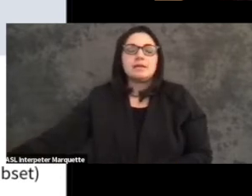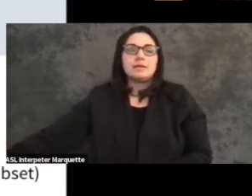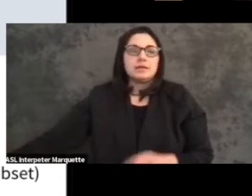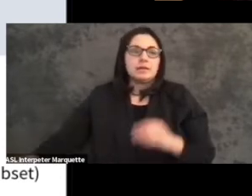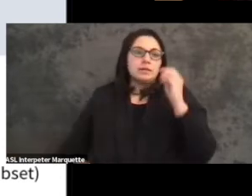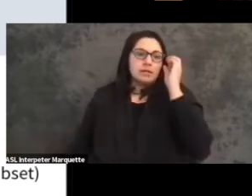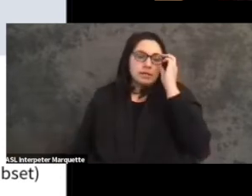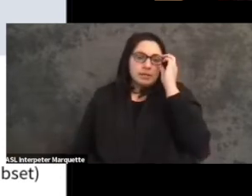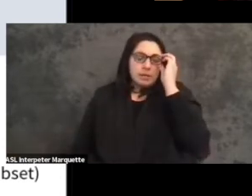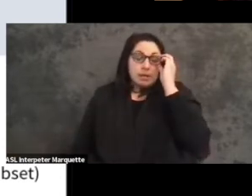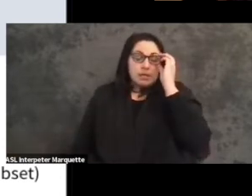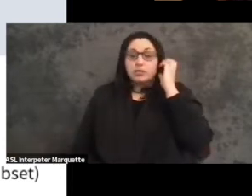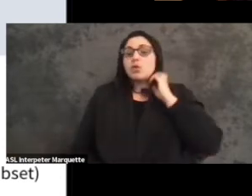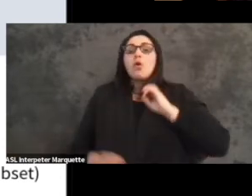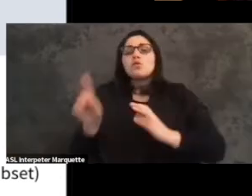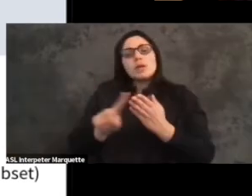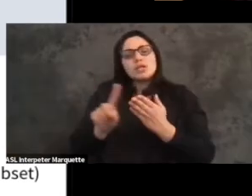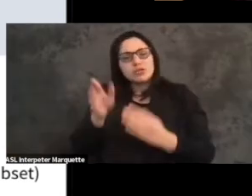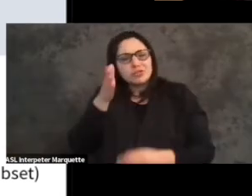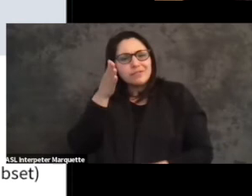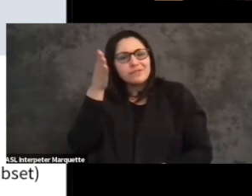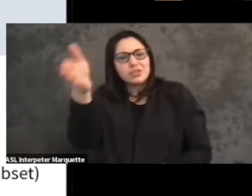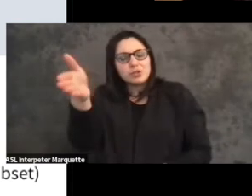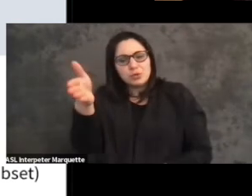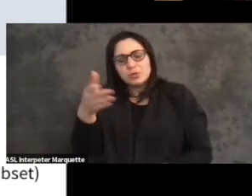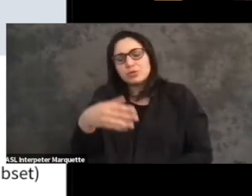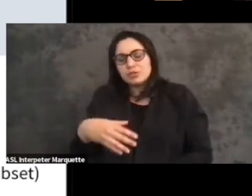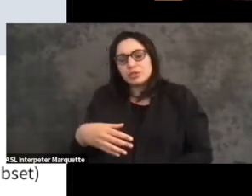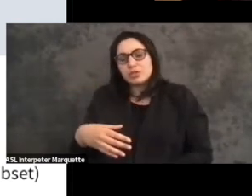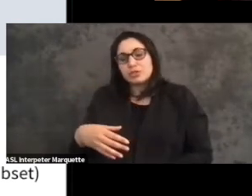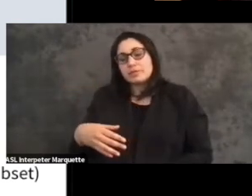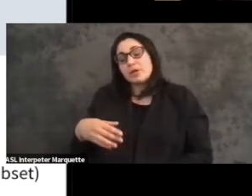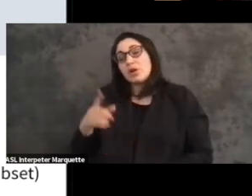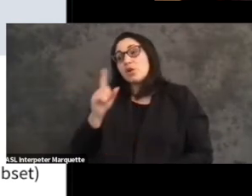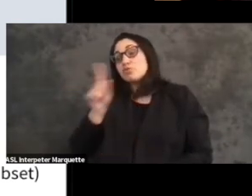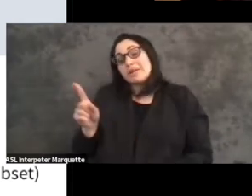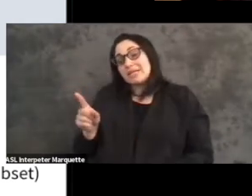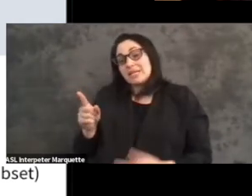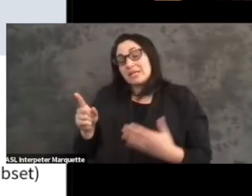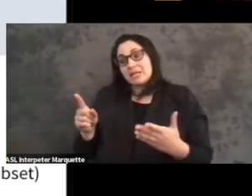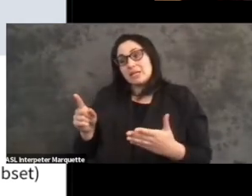slide, please. We want to address some of the issues with Long COVID research going